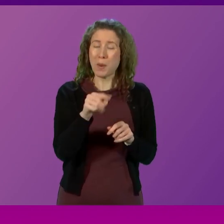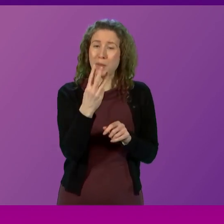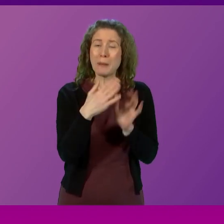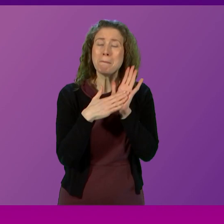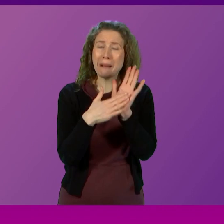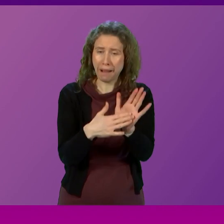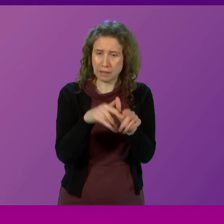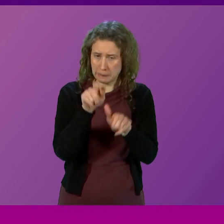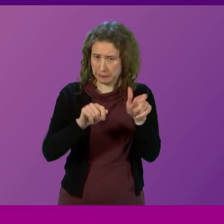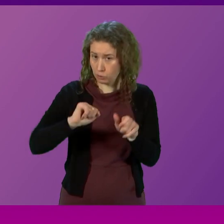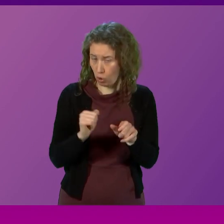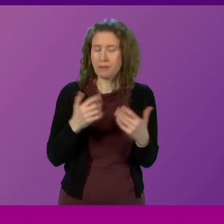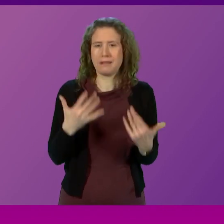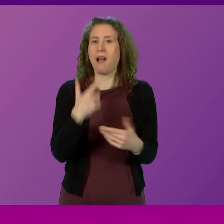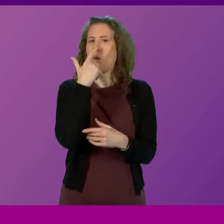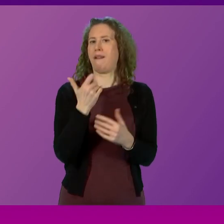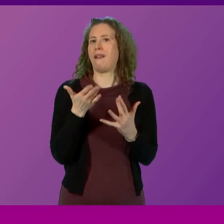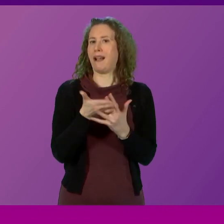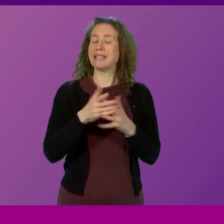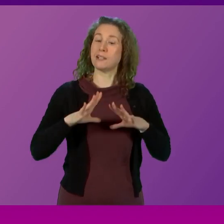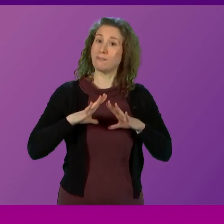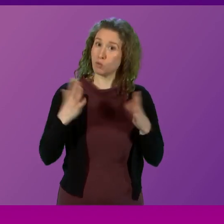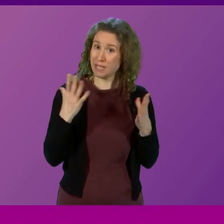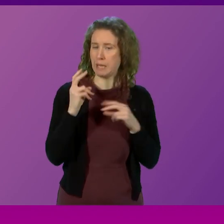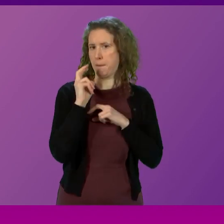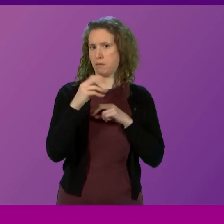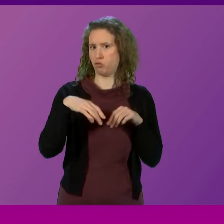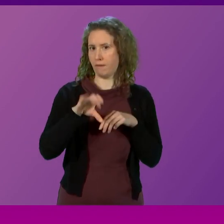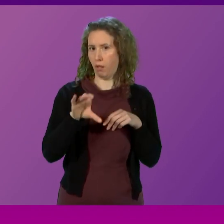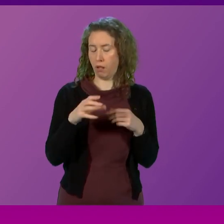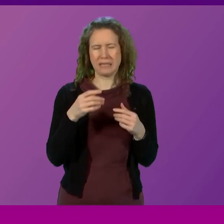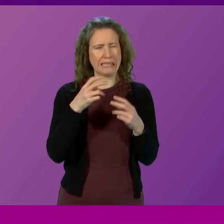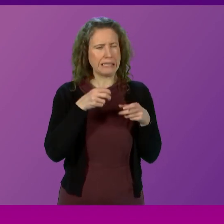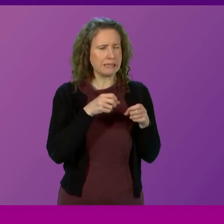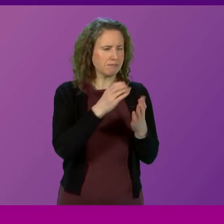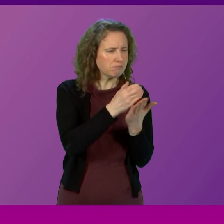people in Scotland are now able to access free bus travel through the schemes for older and disabled